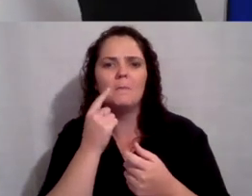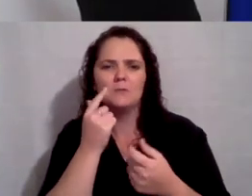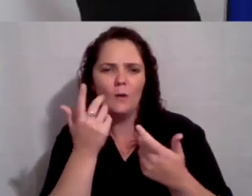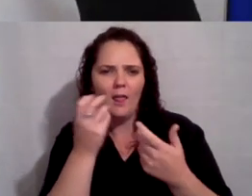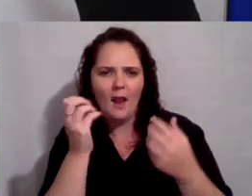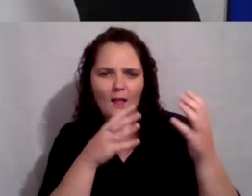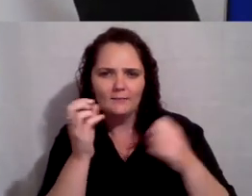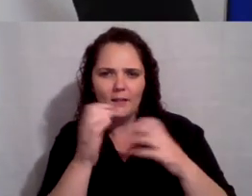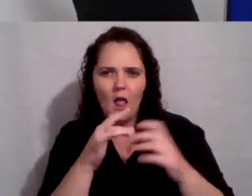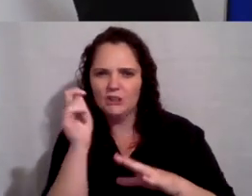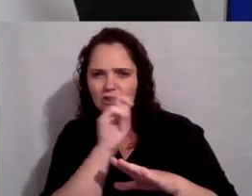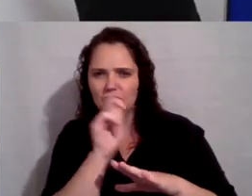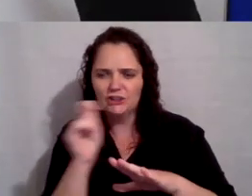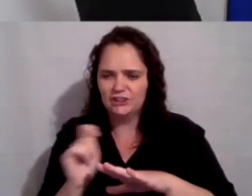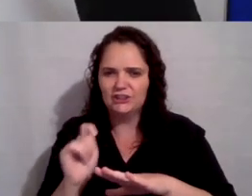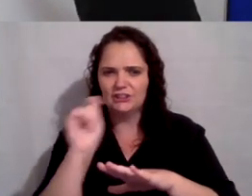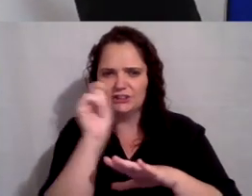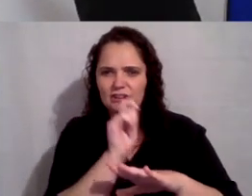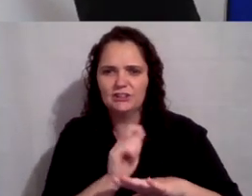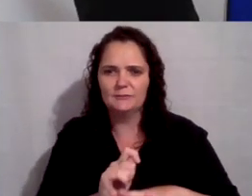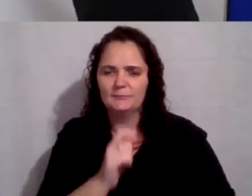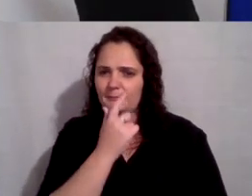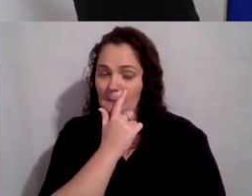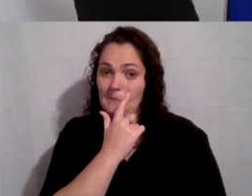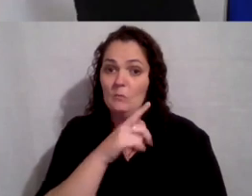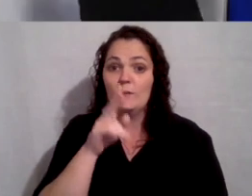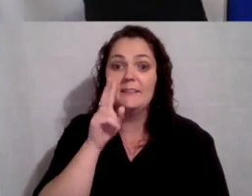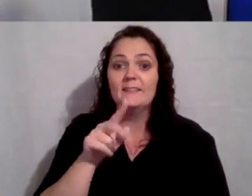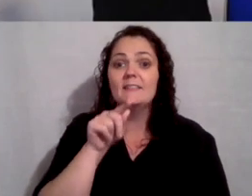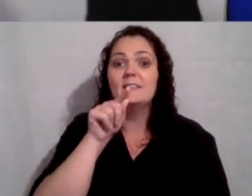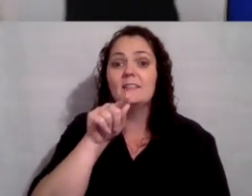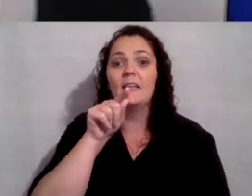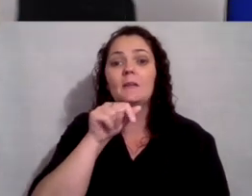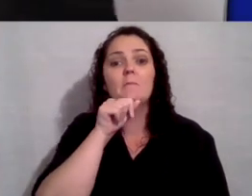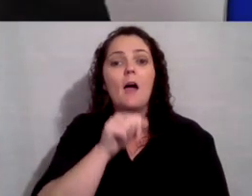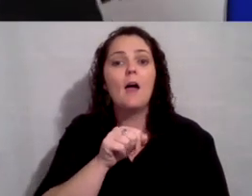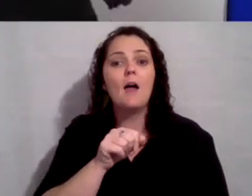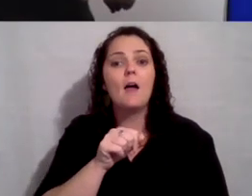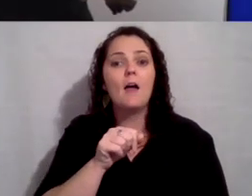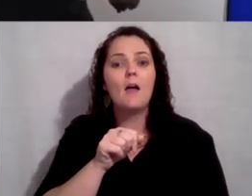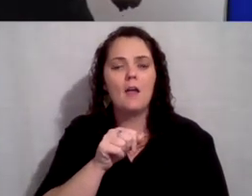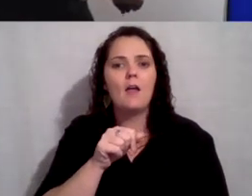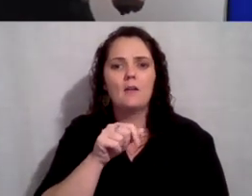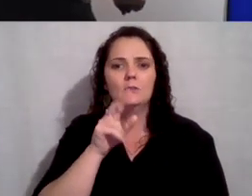those points of light that I see, For those of you who are working on Atticus, you'll see that strong light on his shoulder